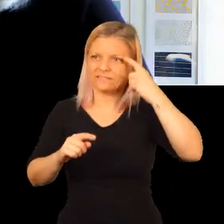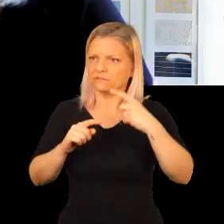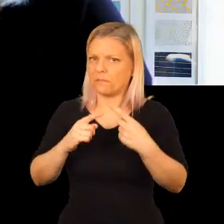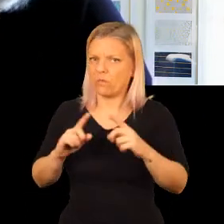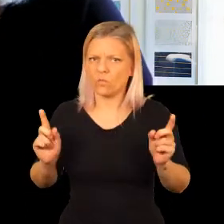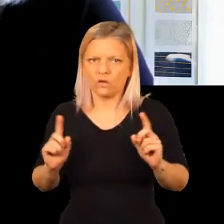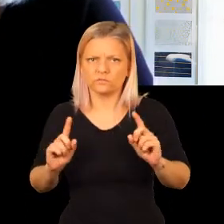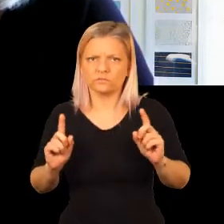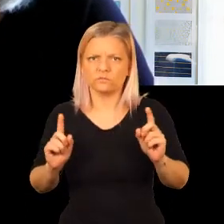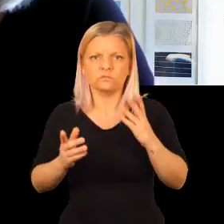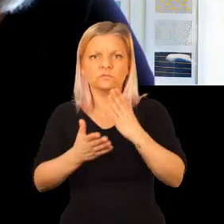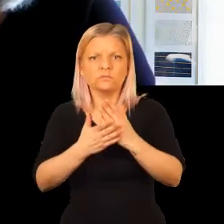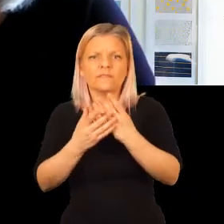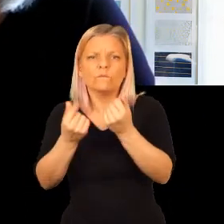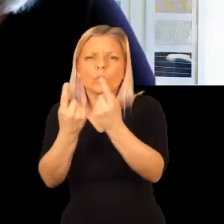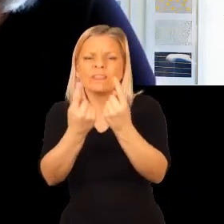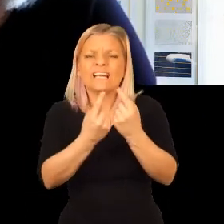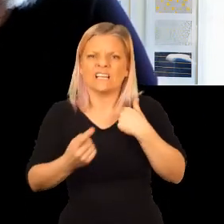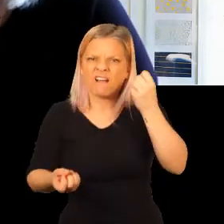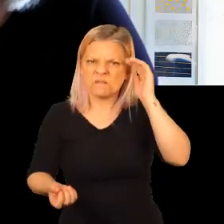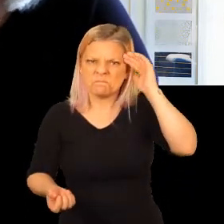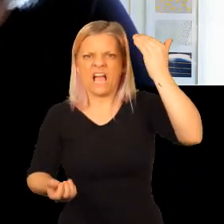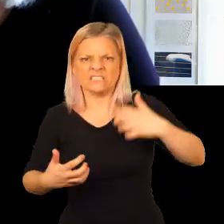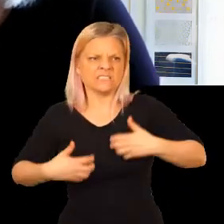mad is actually what we've got to be mad about because there's some things i feel really mad